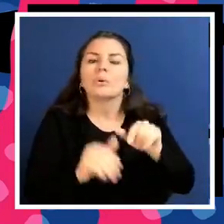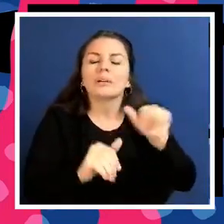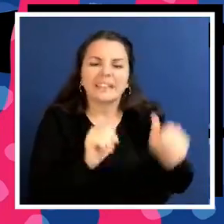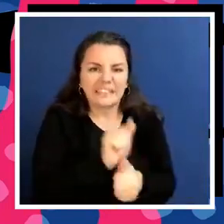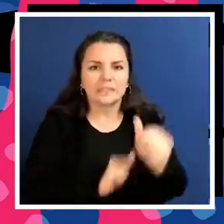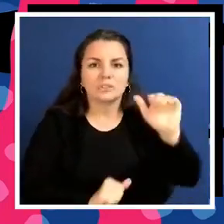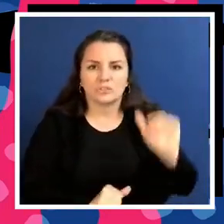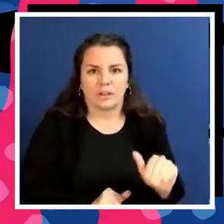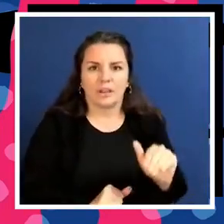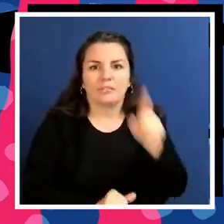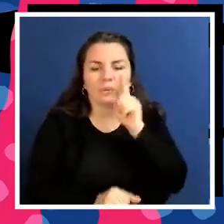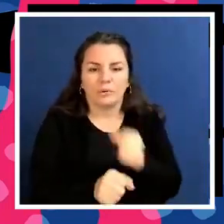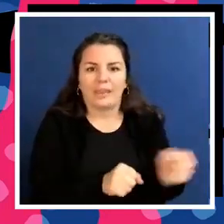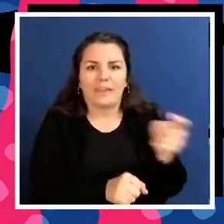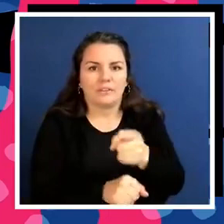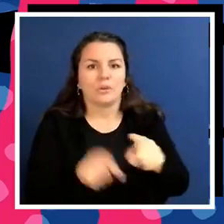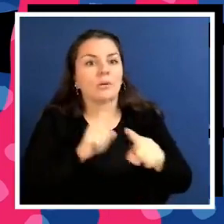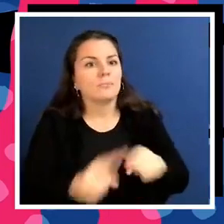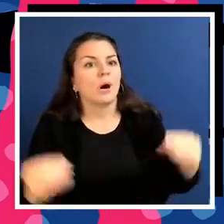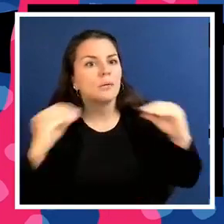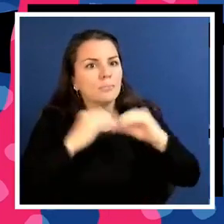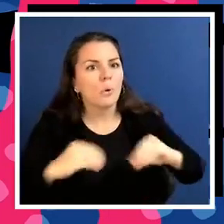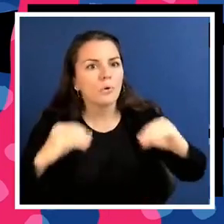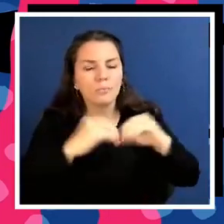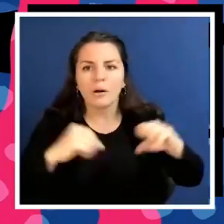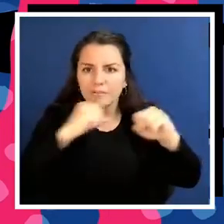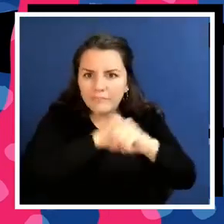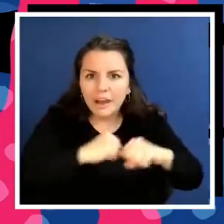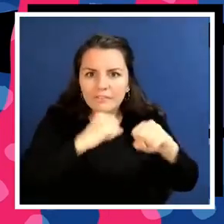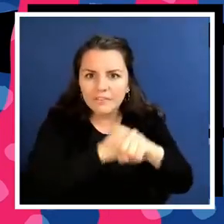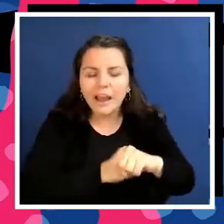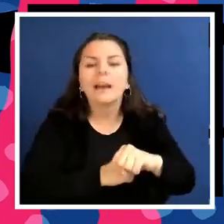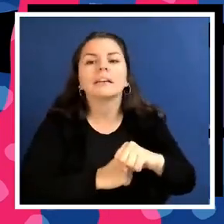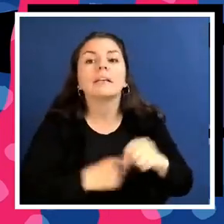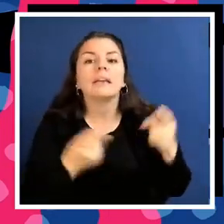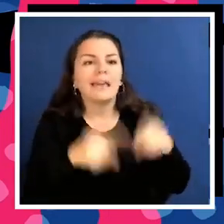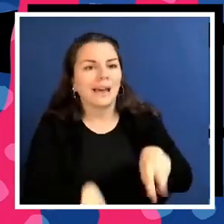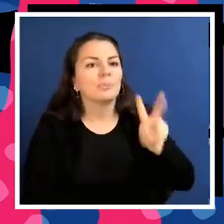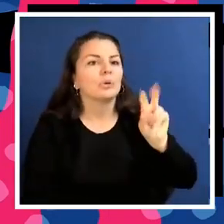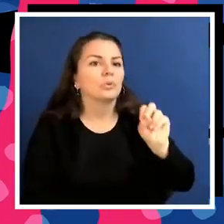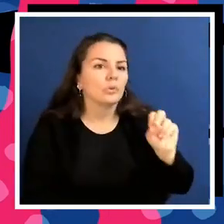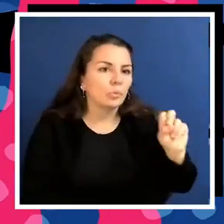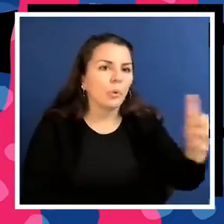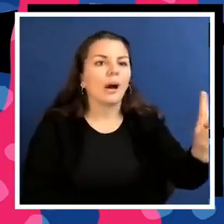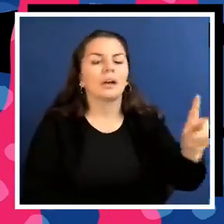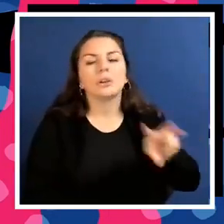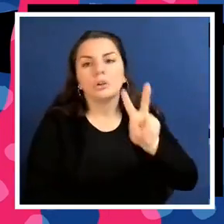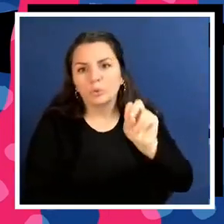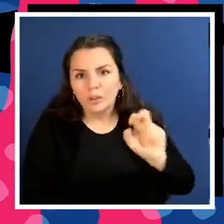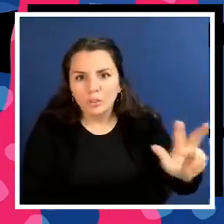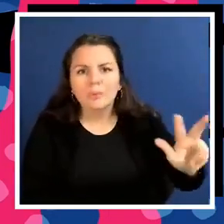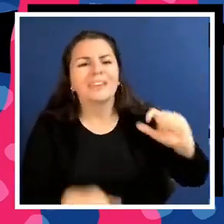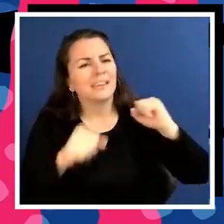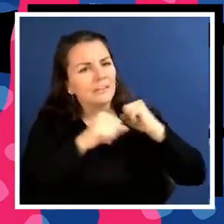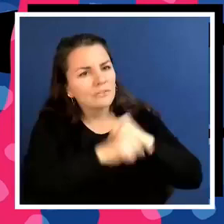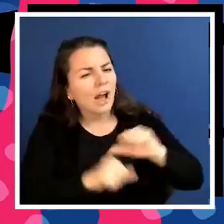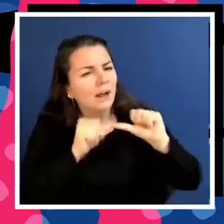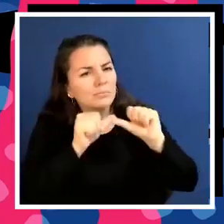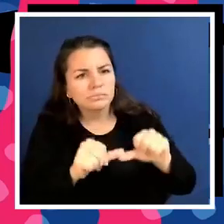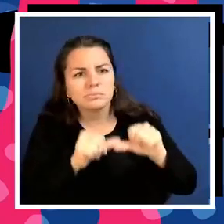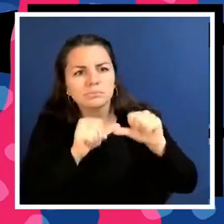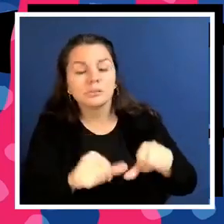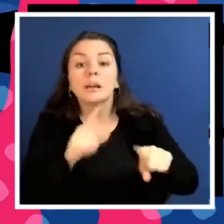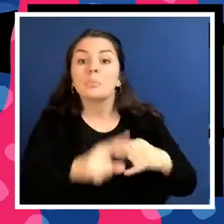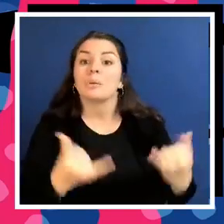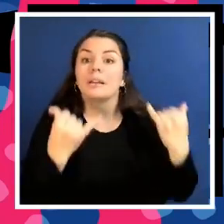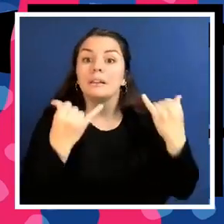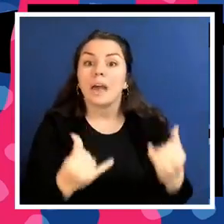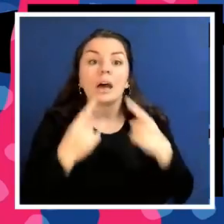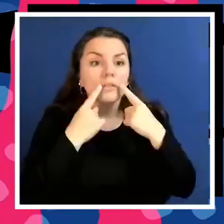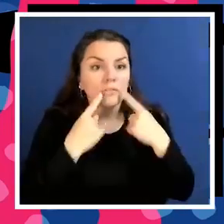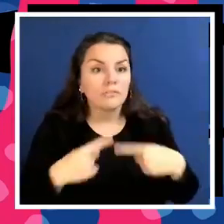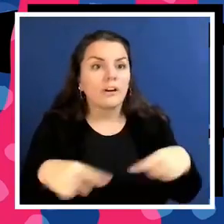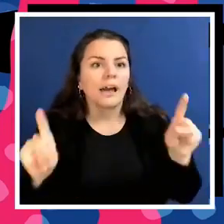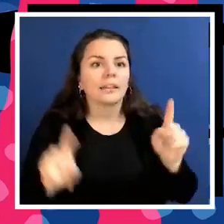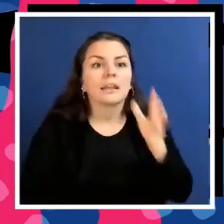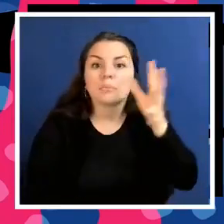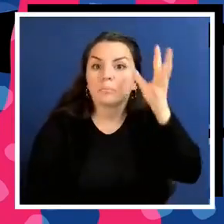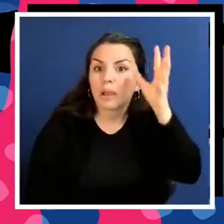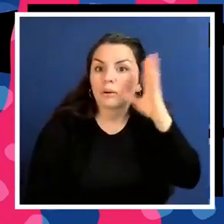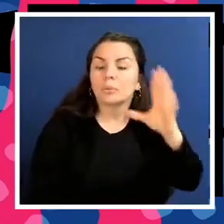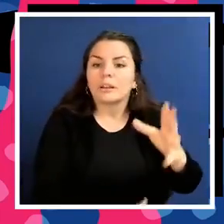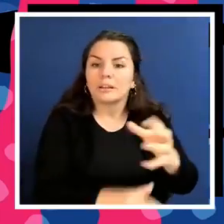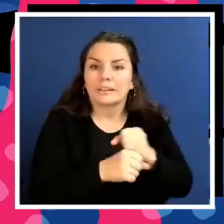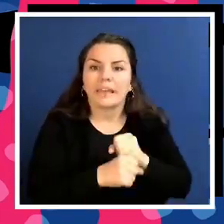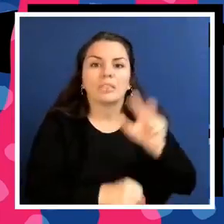BACK IN 1919 WITITA $4$4 P PER